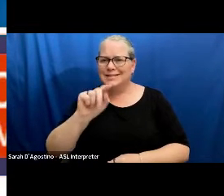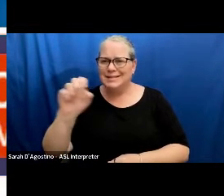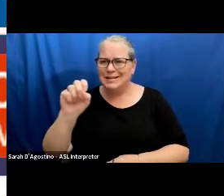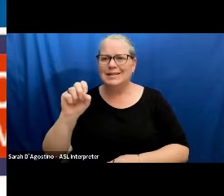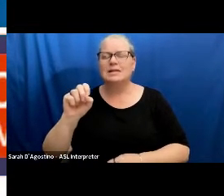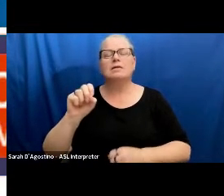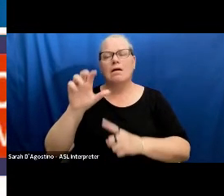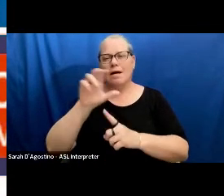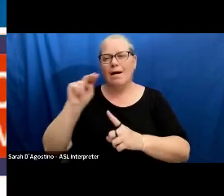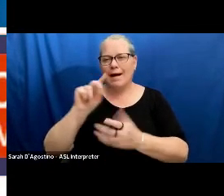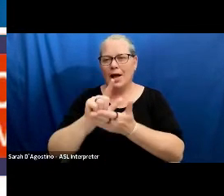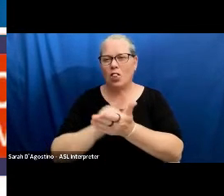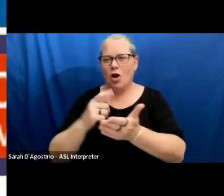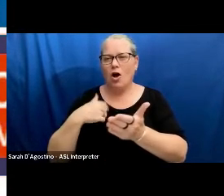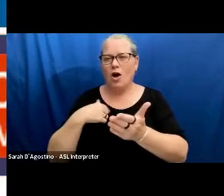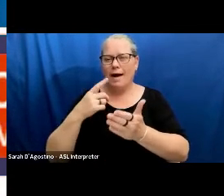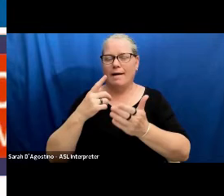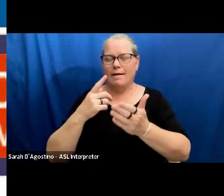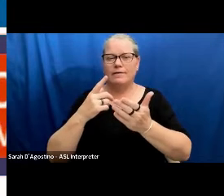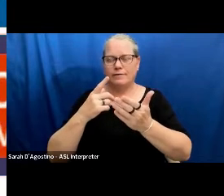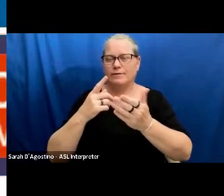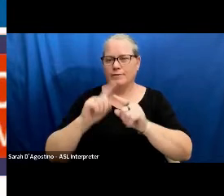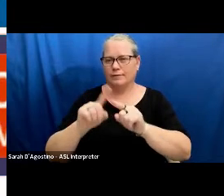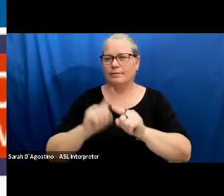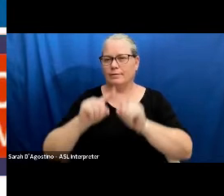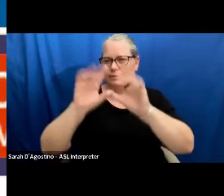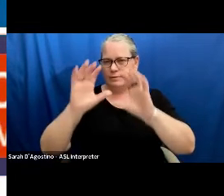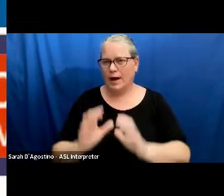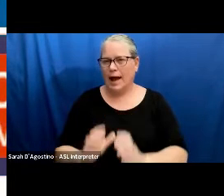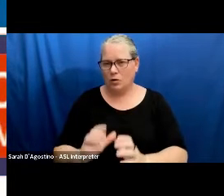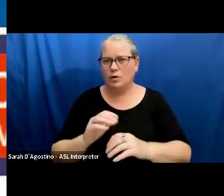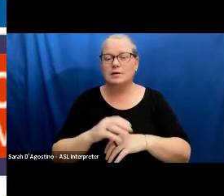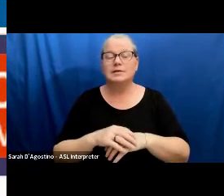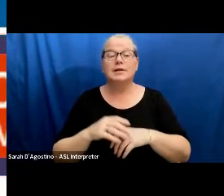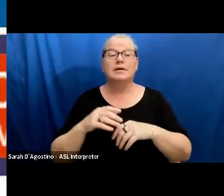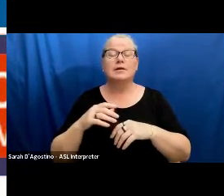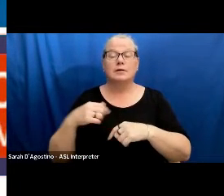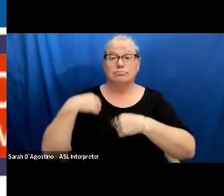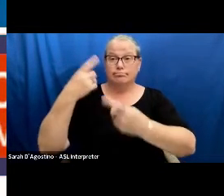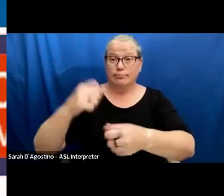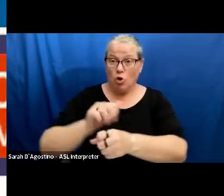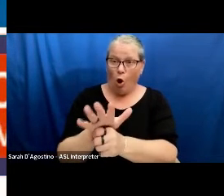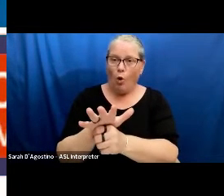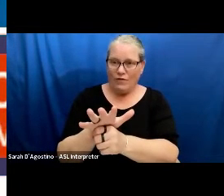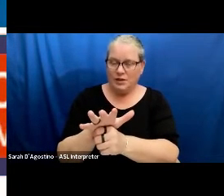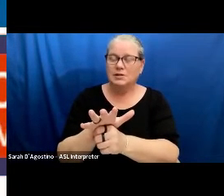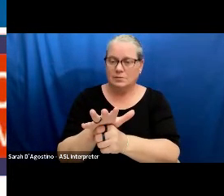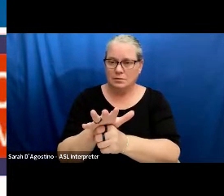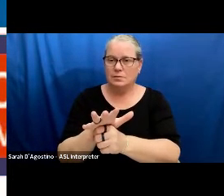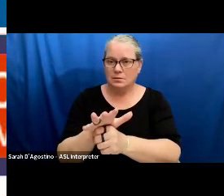and during the public health emergency kova 19 has been a reason why people have been permitted to